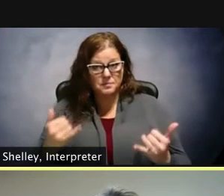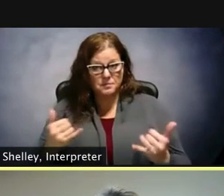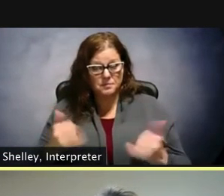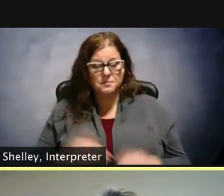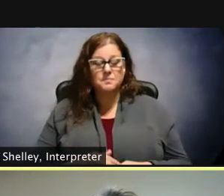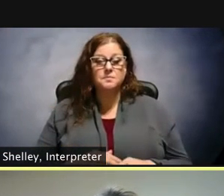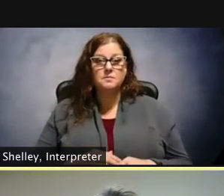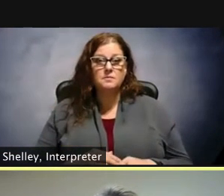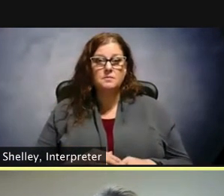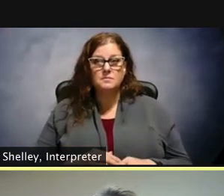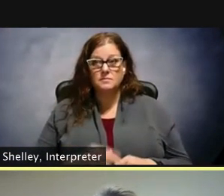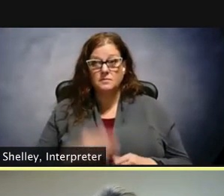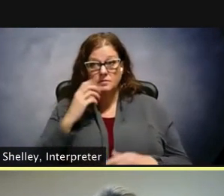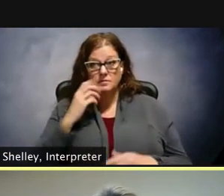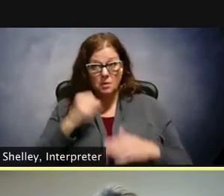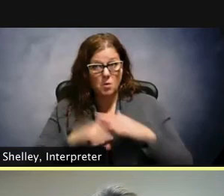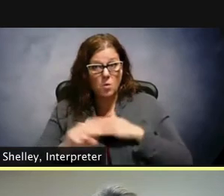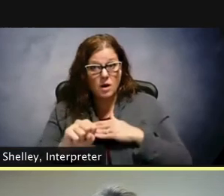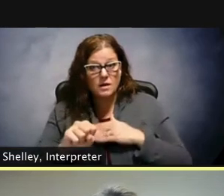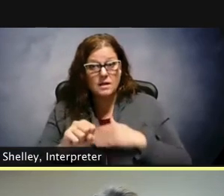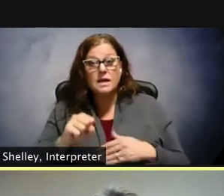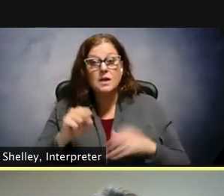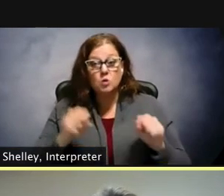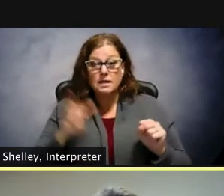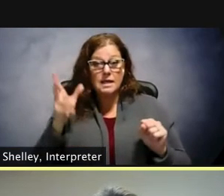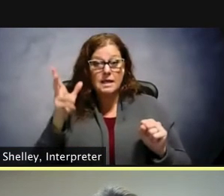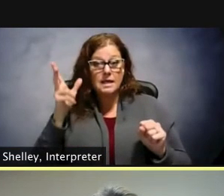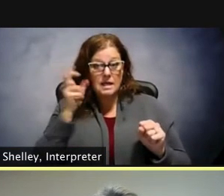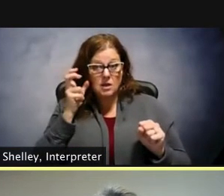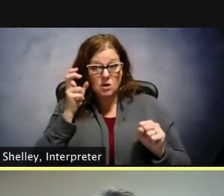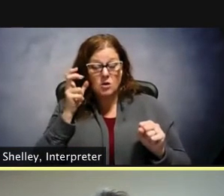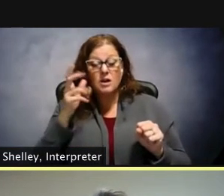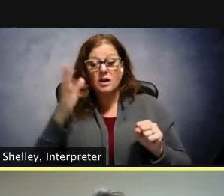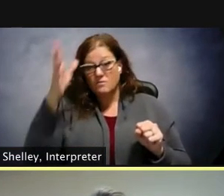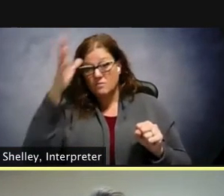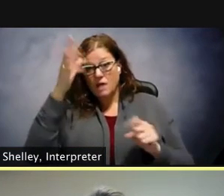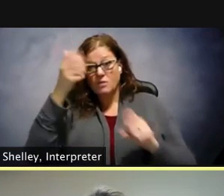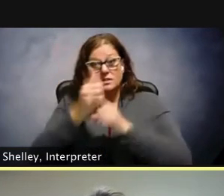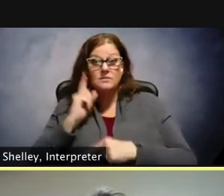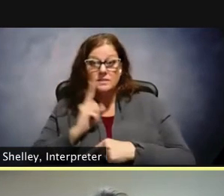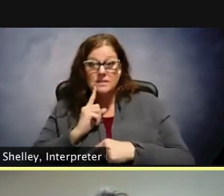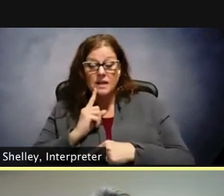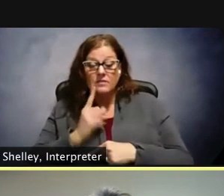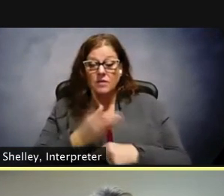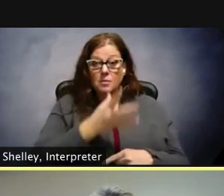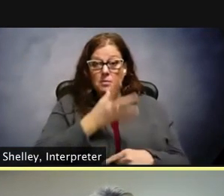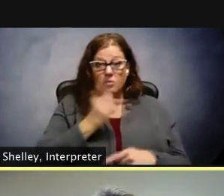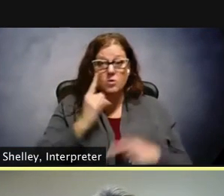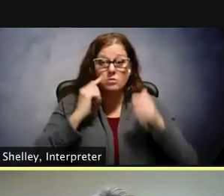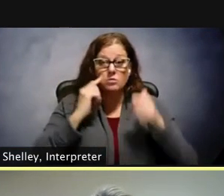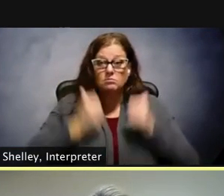was born hearing to a deaf father, and a mother who lost her hearing at age three.